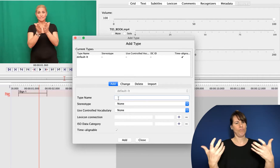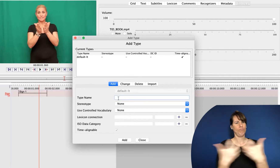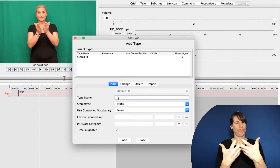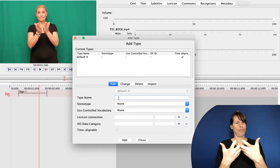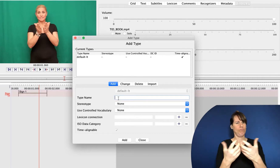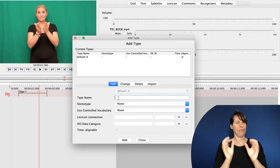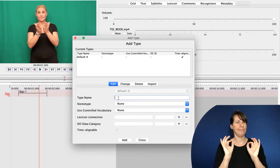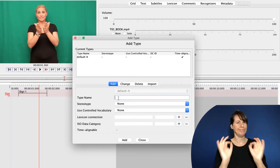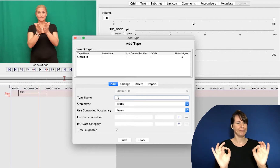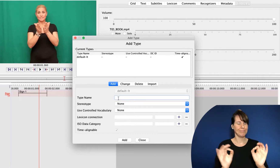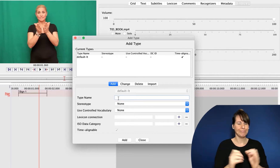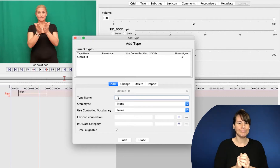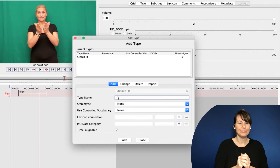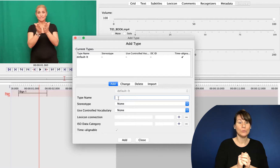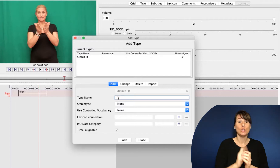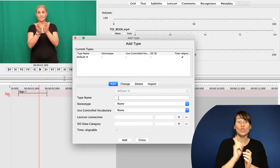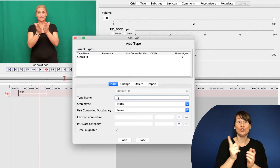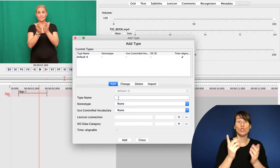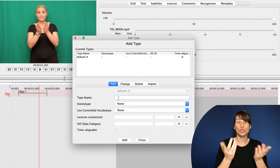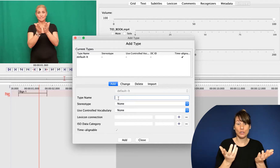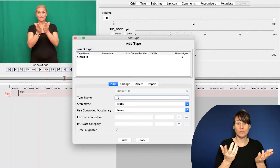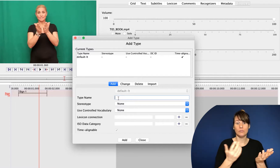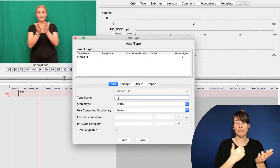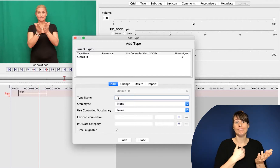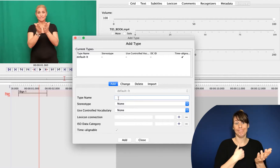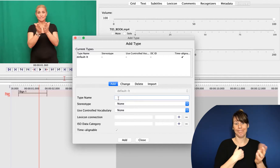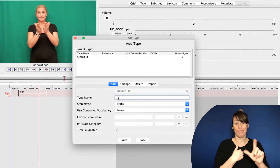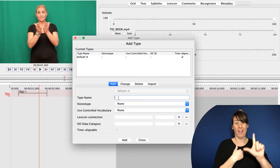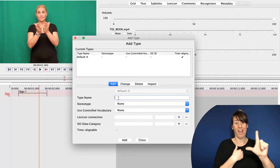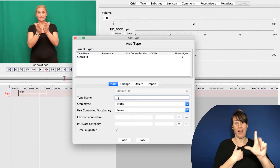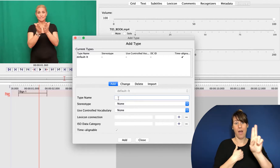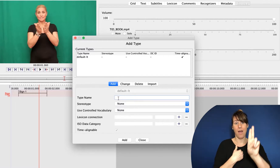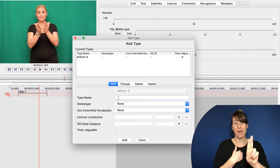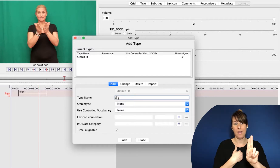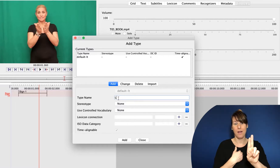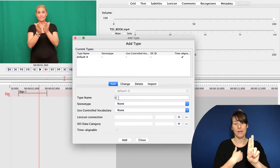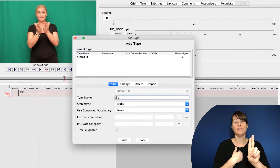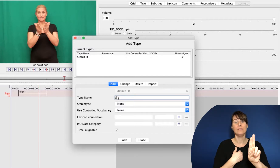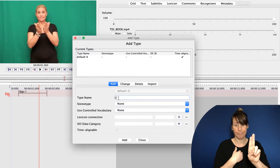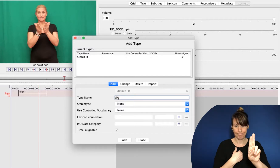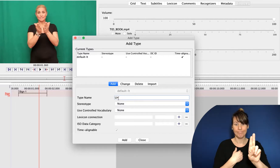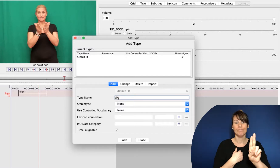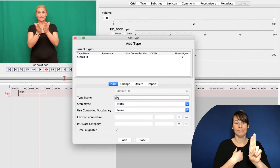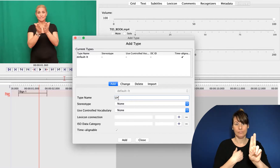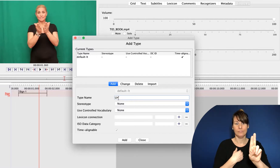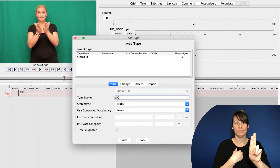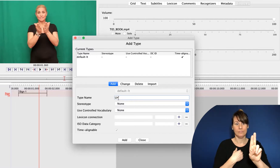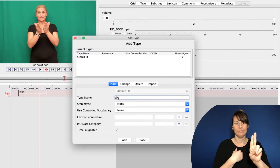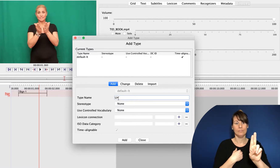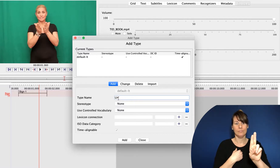to be able to match them easily. So this will be left hand type